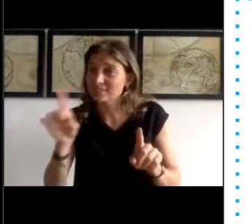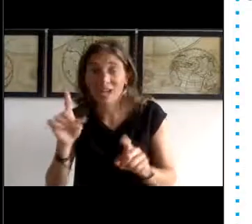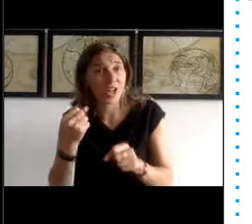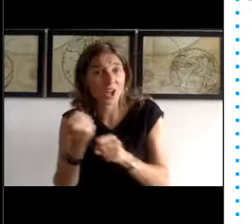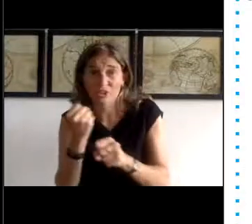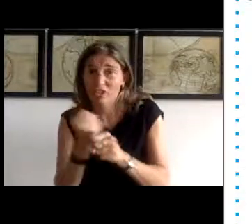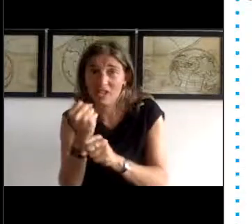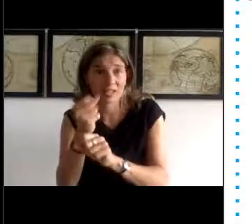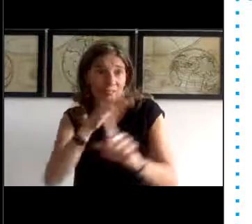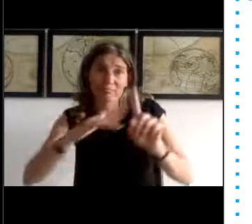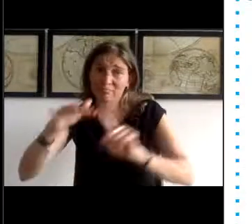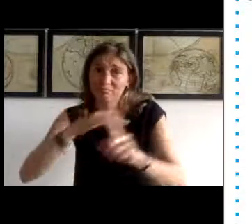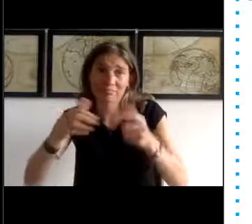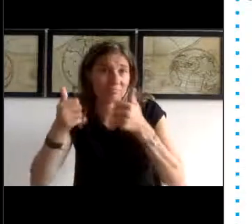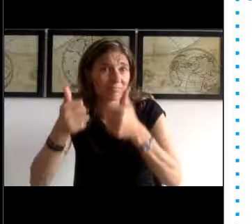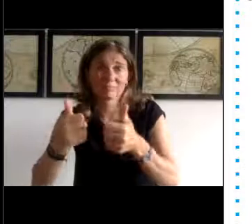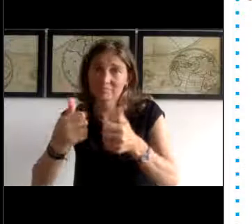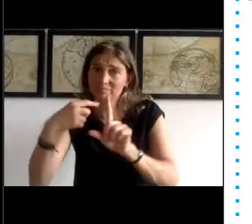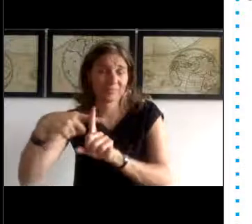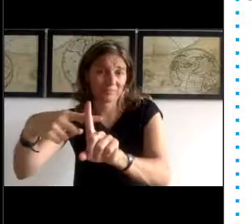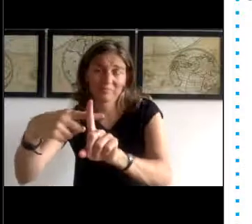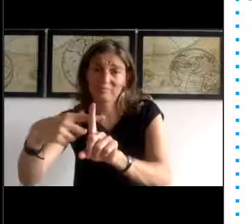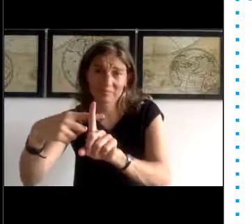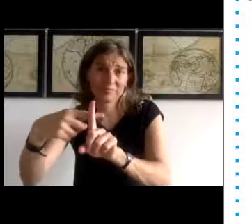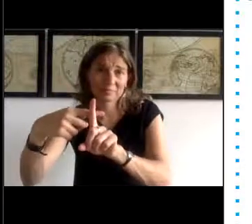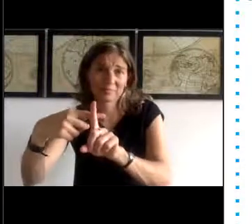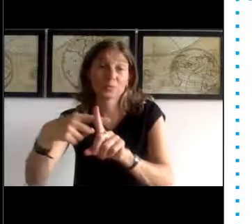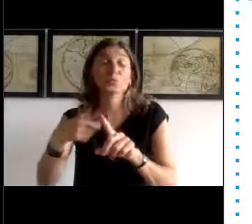I wanted to mention some examples of the specific measures